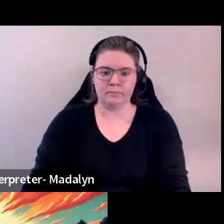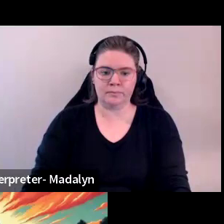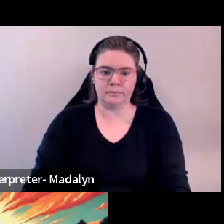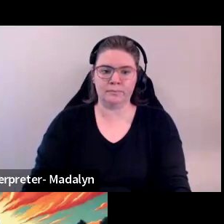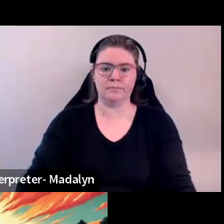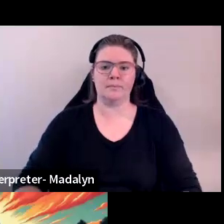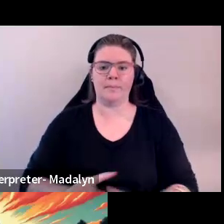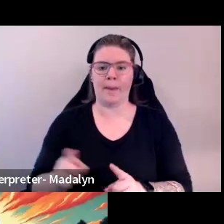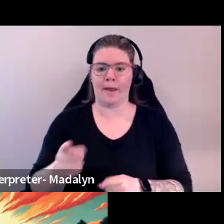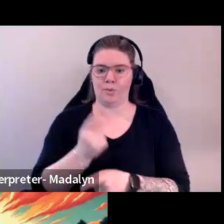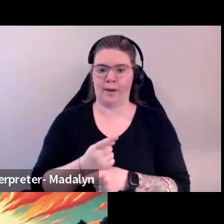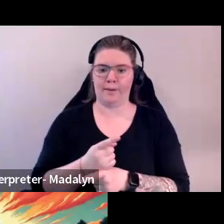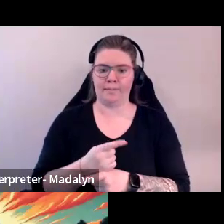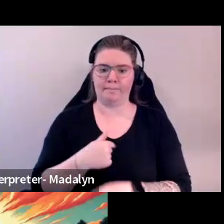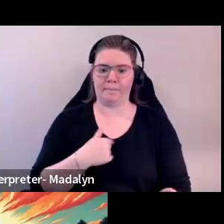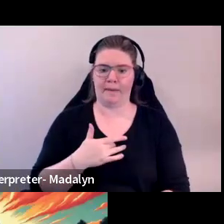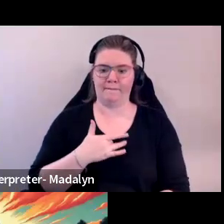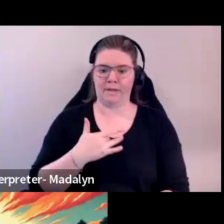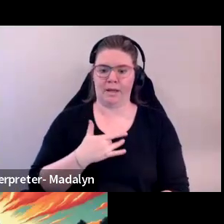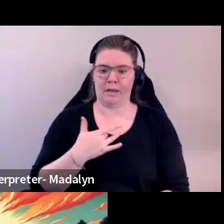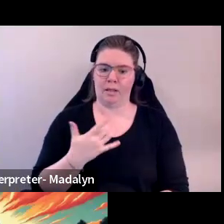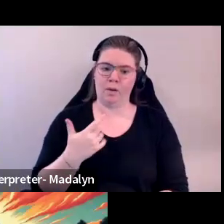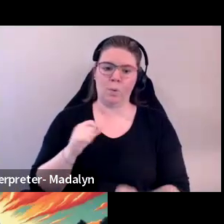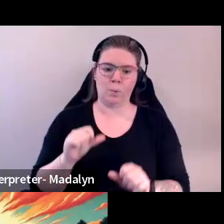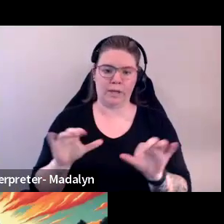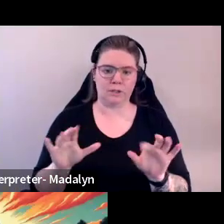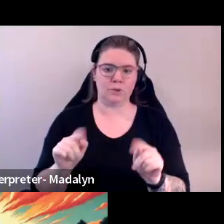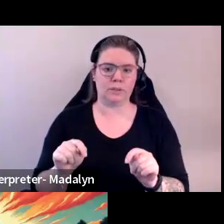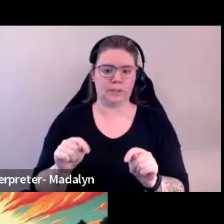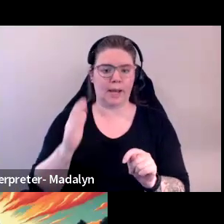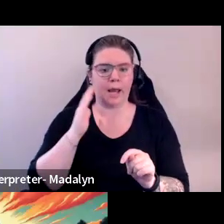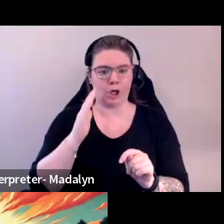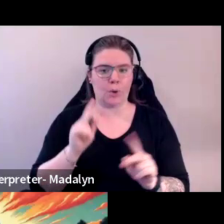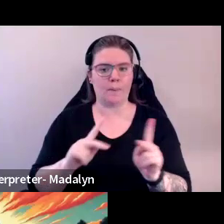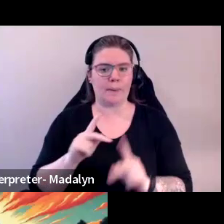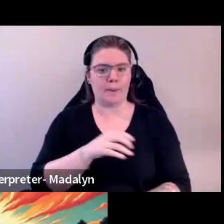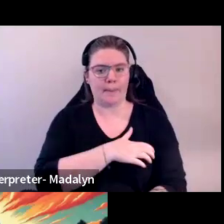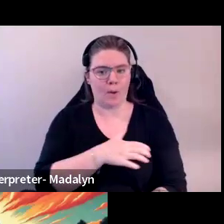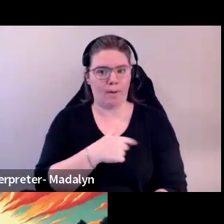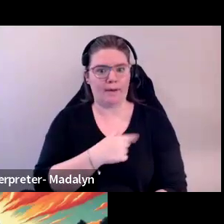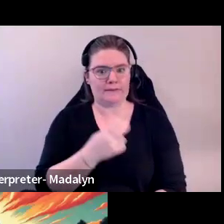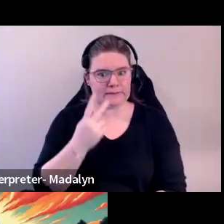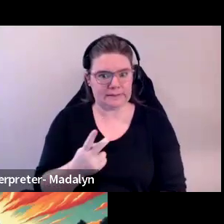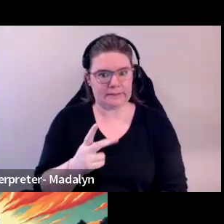Tom Olin: I mean, I feel I feel that we can do it. I know people power, you know. I've seen people power.